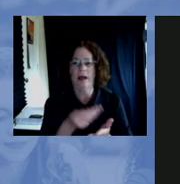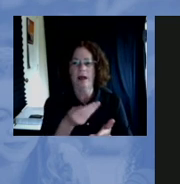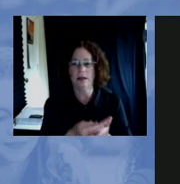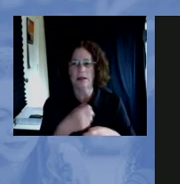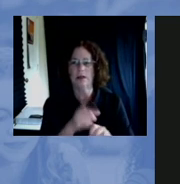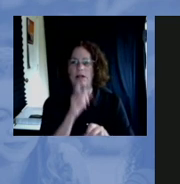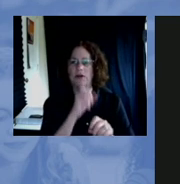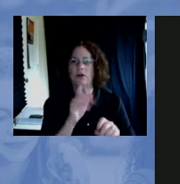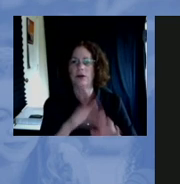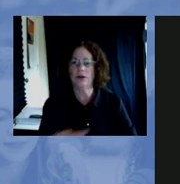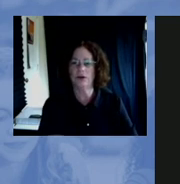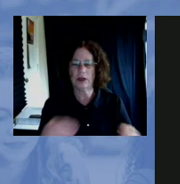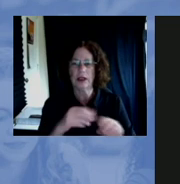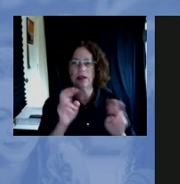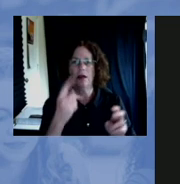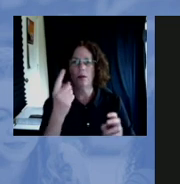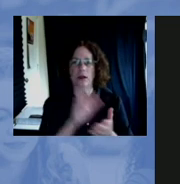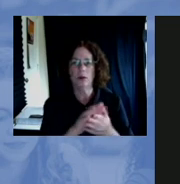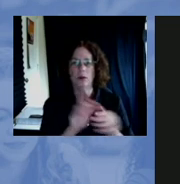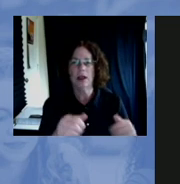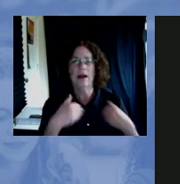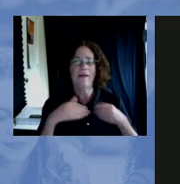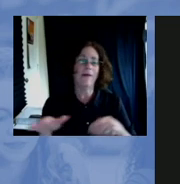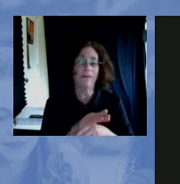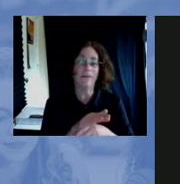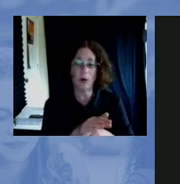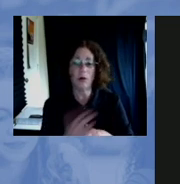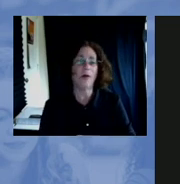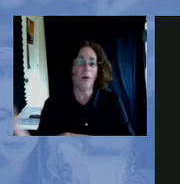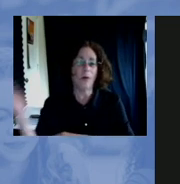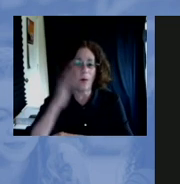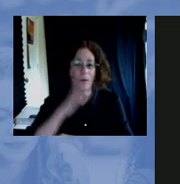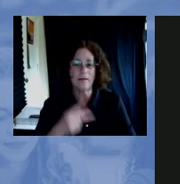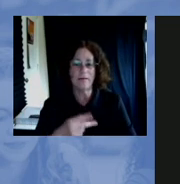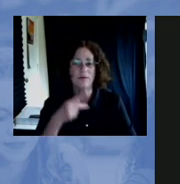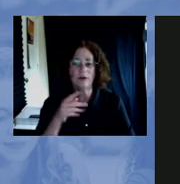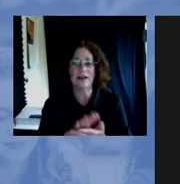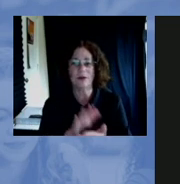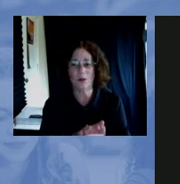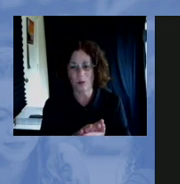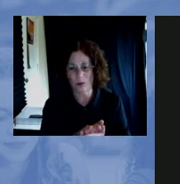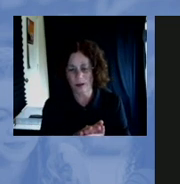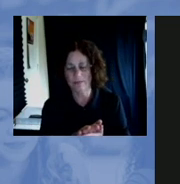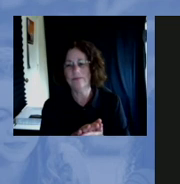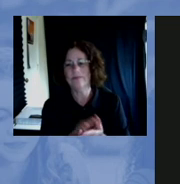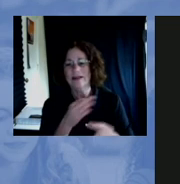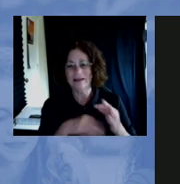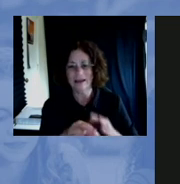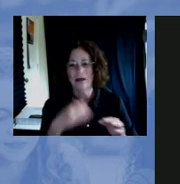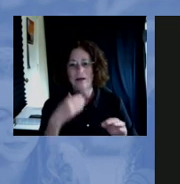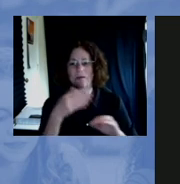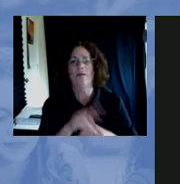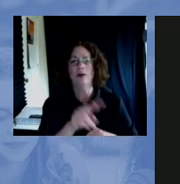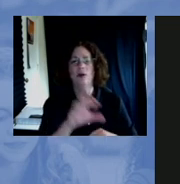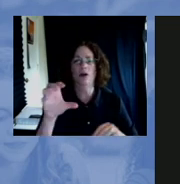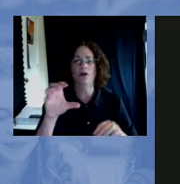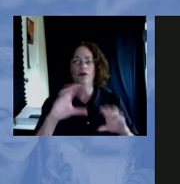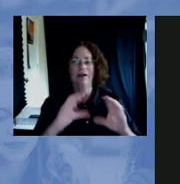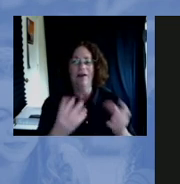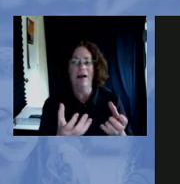TITLE ONE SCHOOLS CAN HAVE A FULL DAY OF PRESCHOOL. SO WE HAVE OVER 200 CLASSES OF PRESCHOOL FUNDED